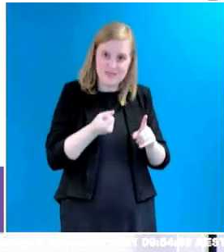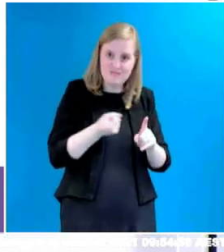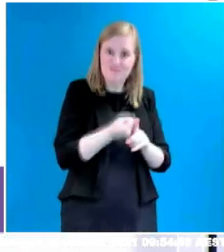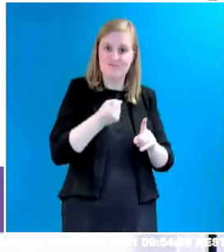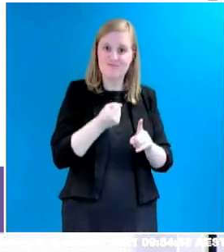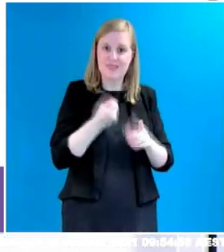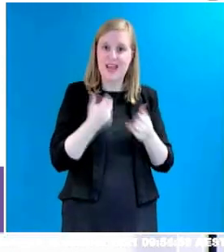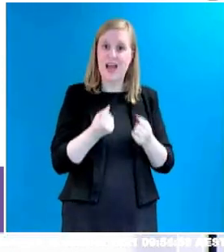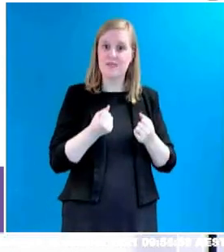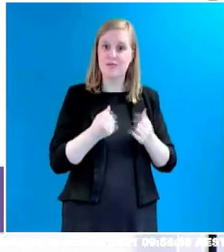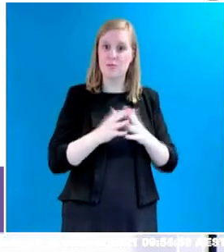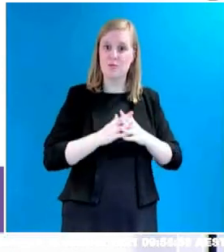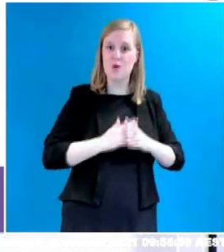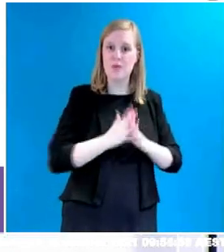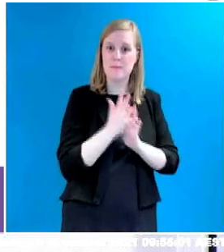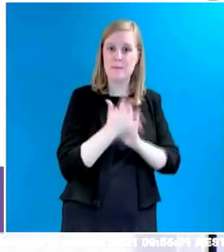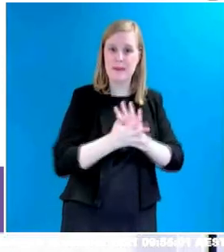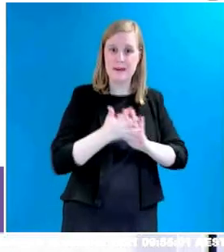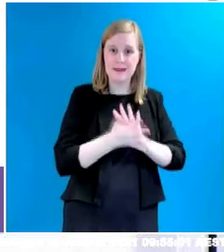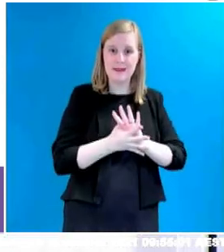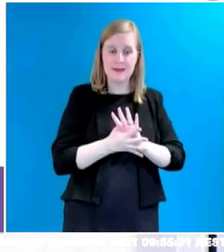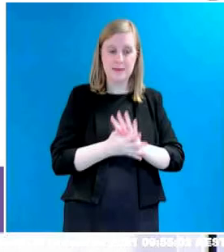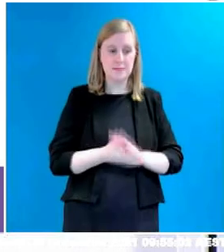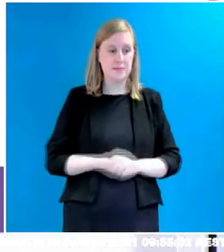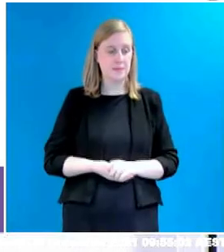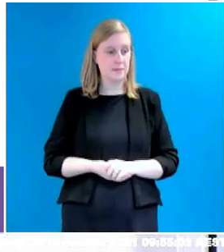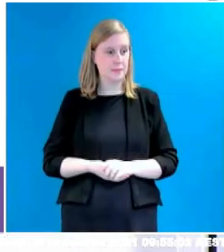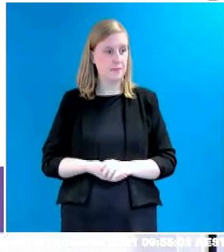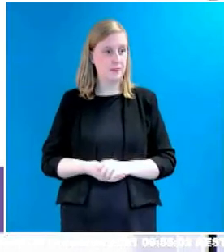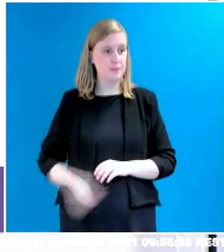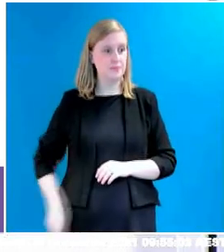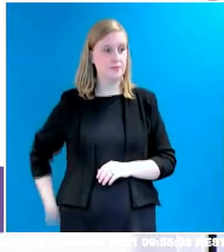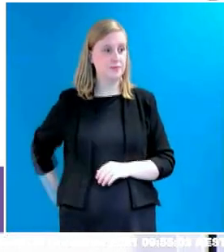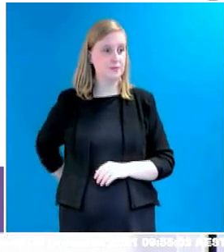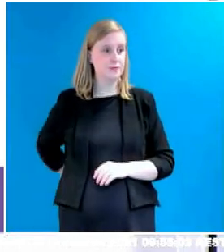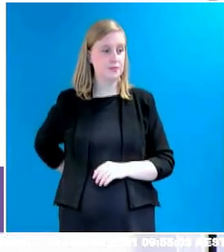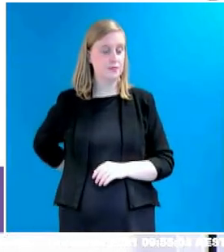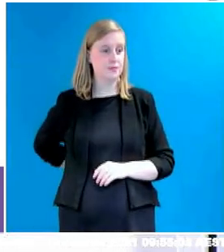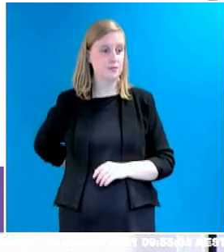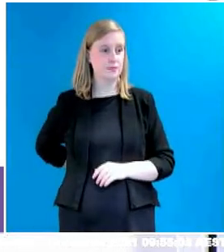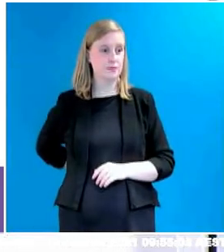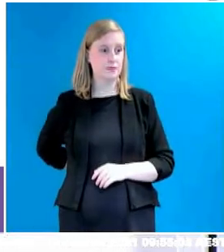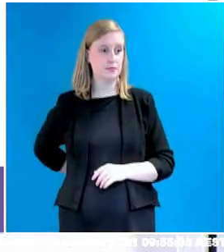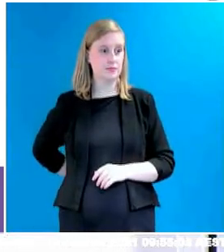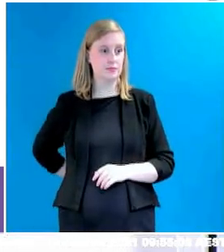This is an area that both of you work with, in terms of working with the Act